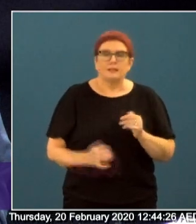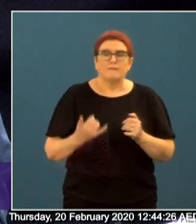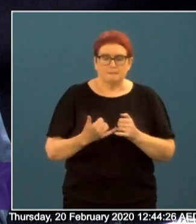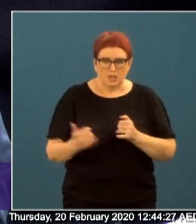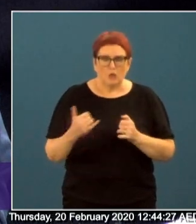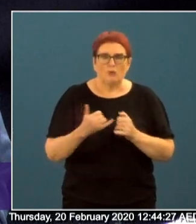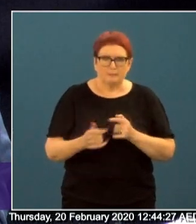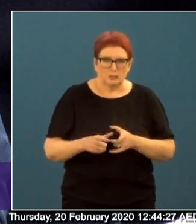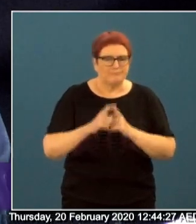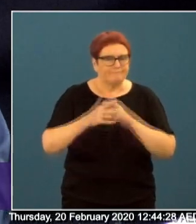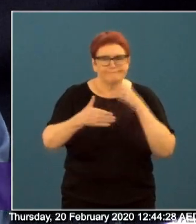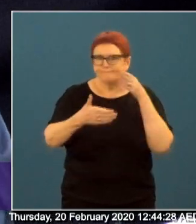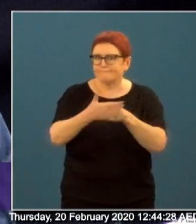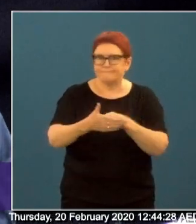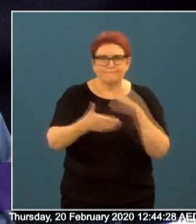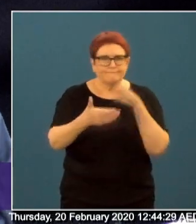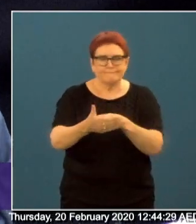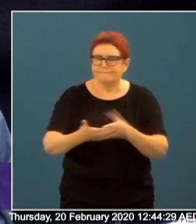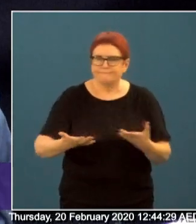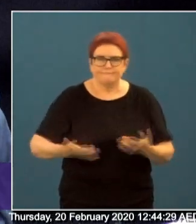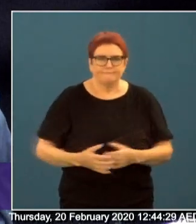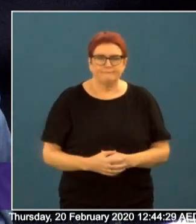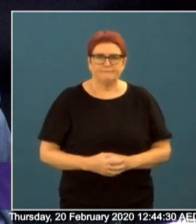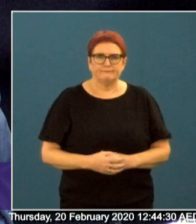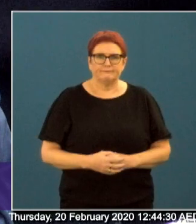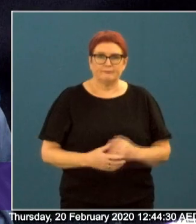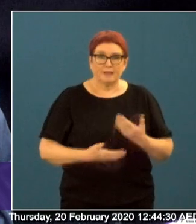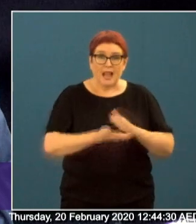both the inclusion of family and family carers